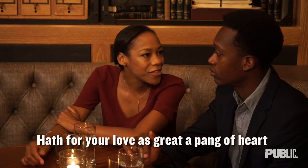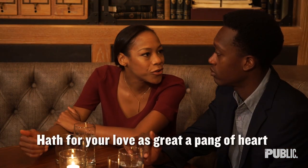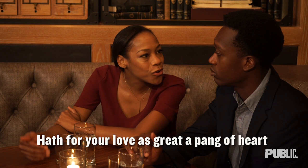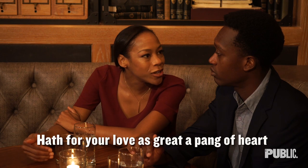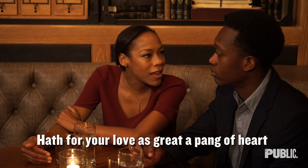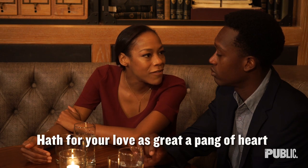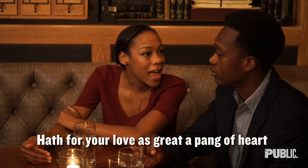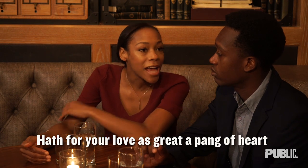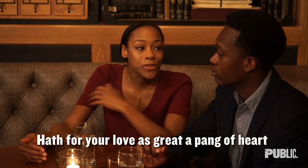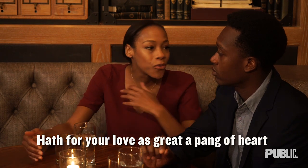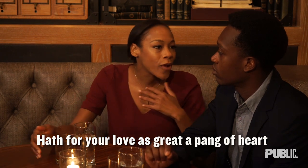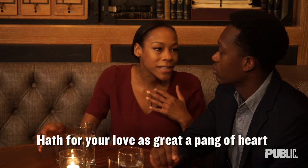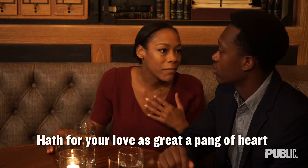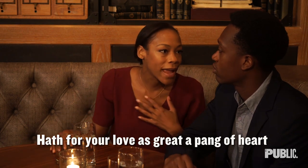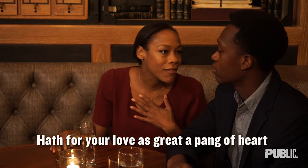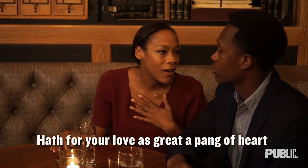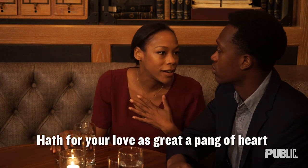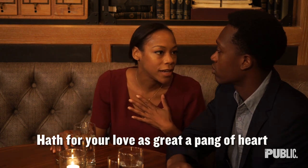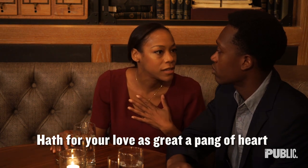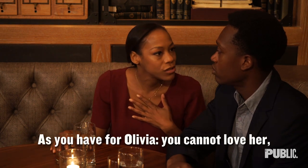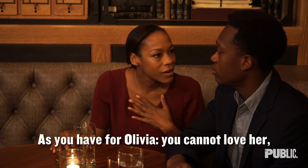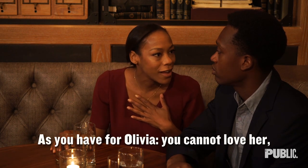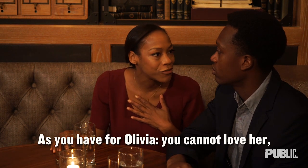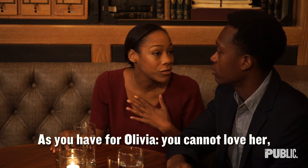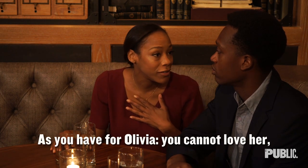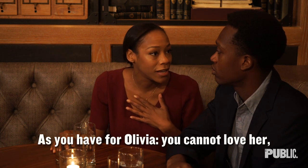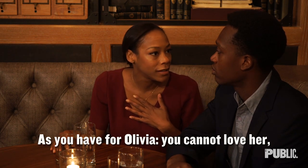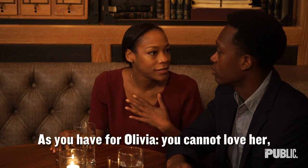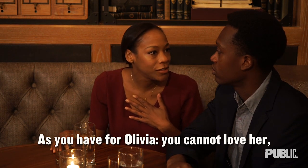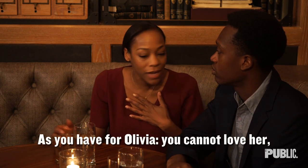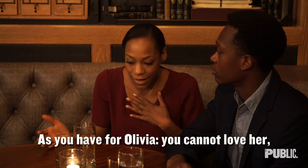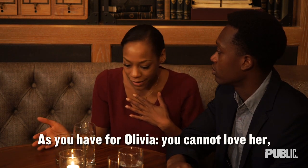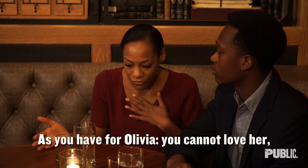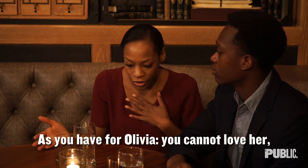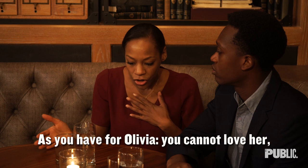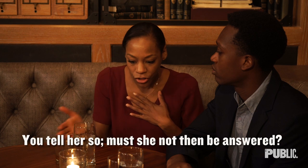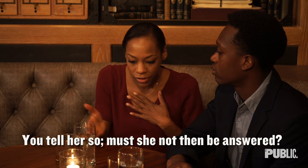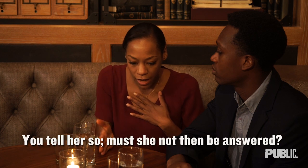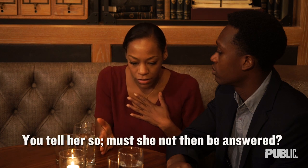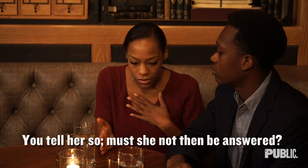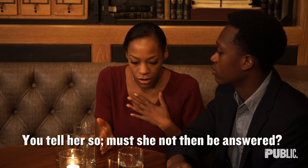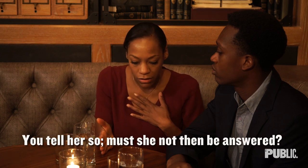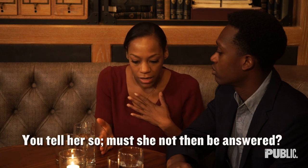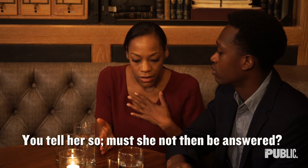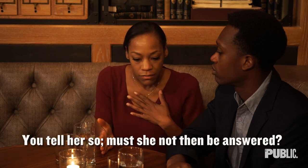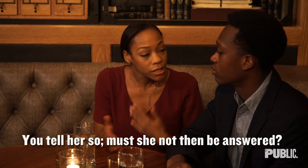hath for your love as great a pang of heart as you have for Olivia-- you cannot love her, you tell her so--